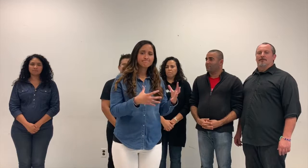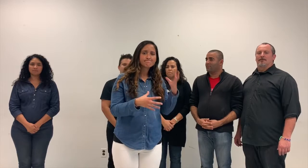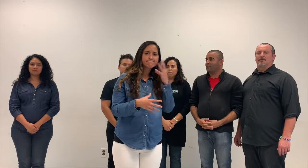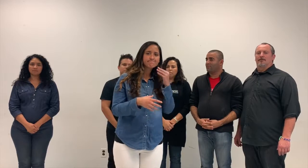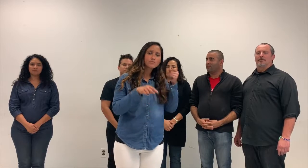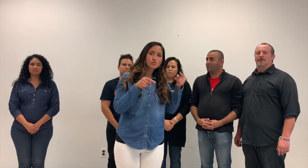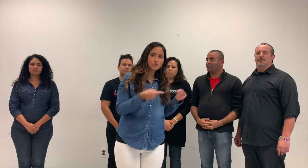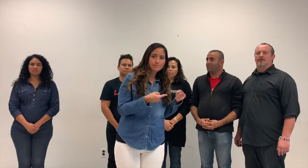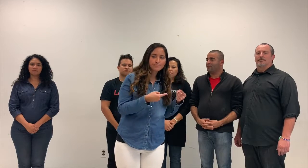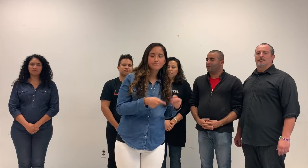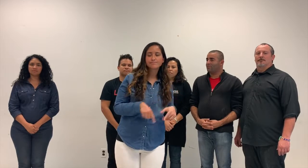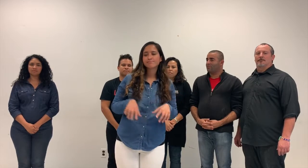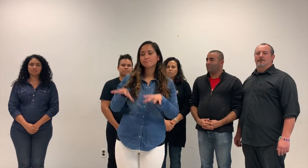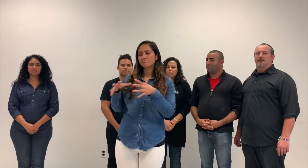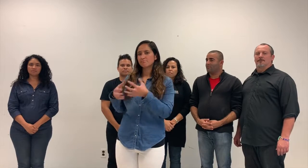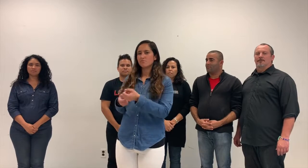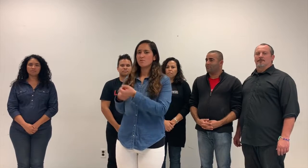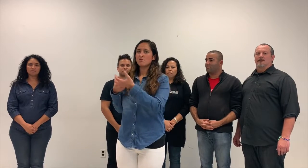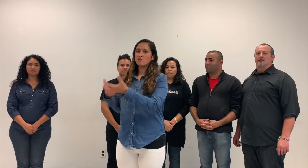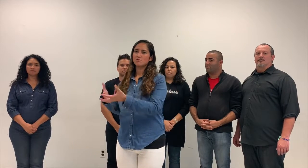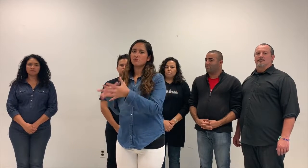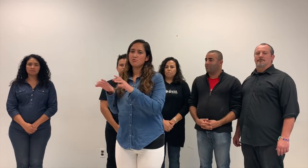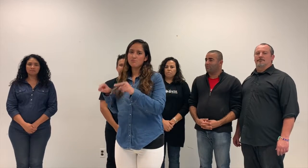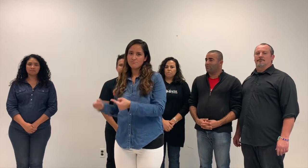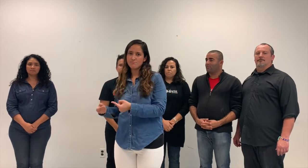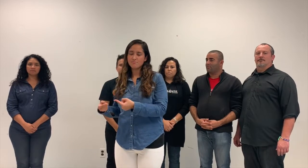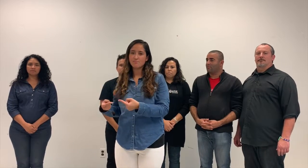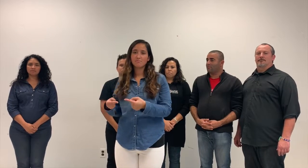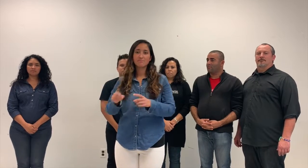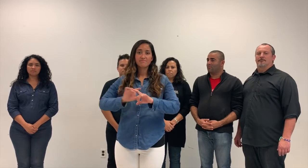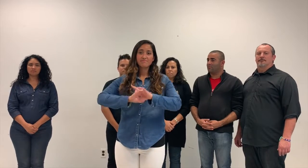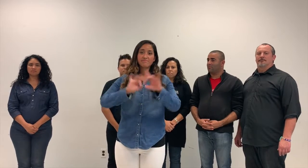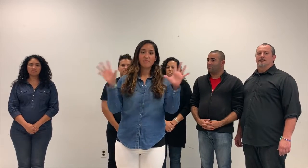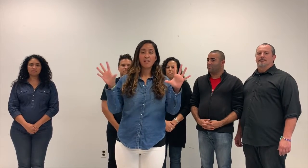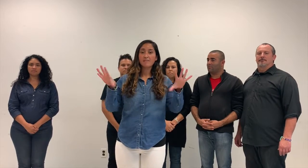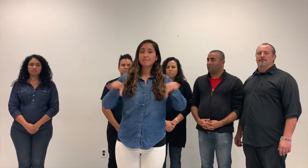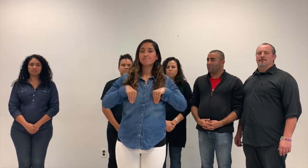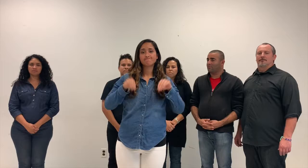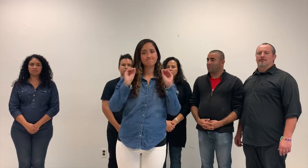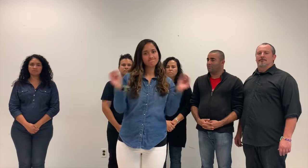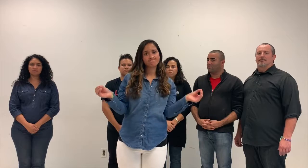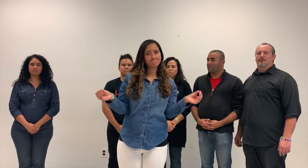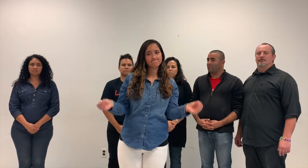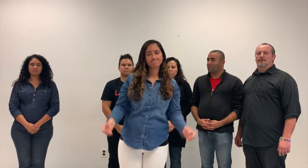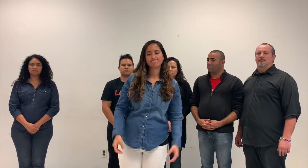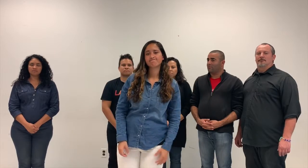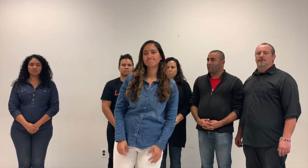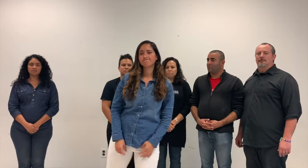We have no tolerance for violence for both the survivors and the person who did harm.